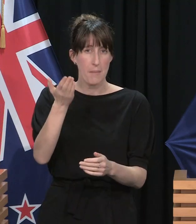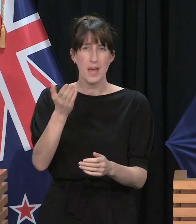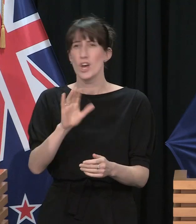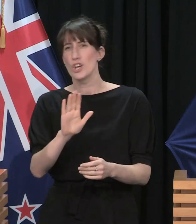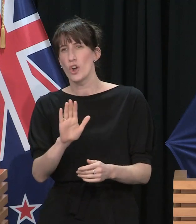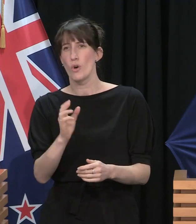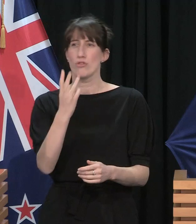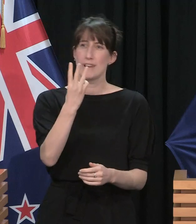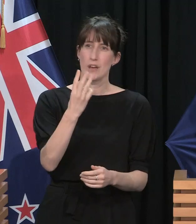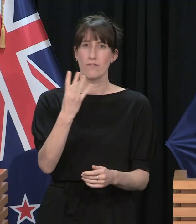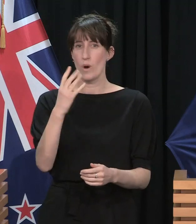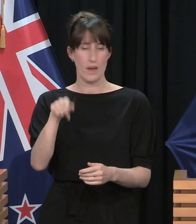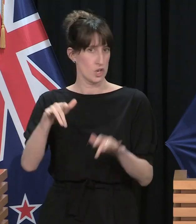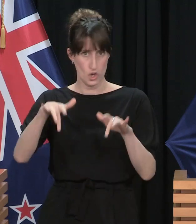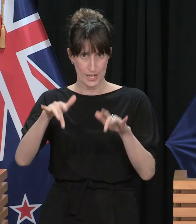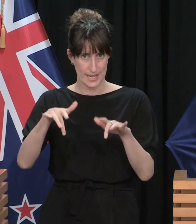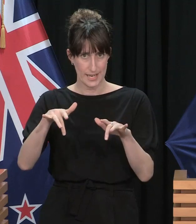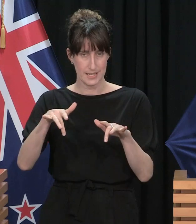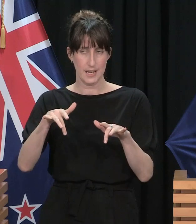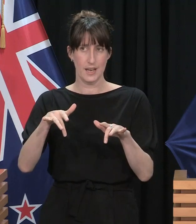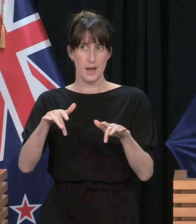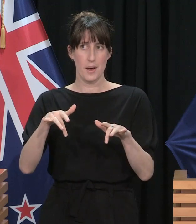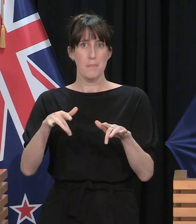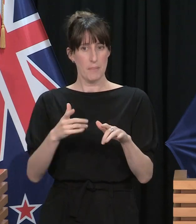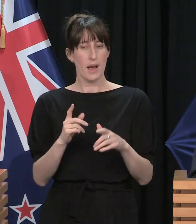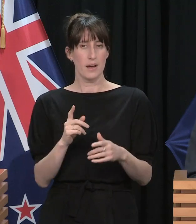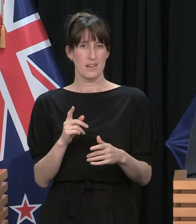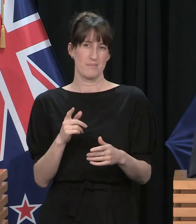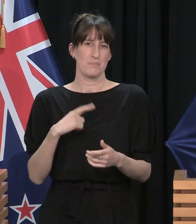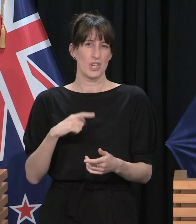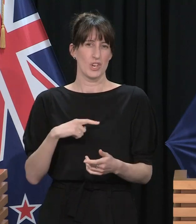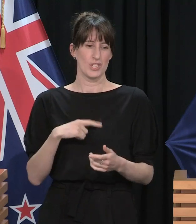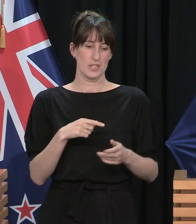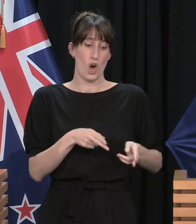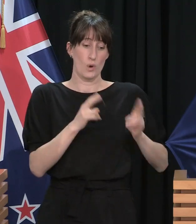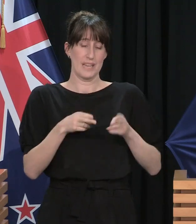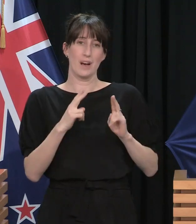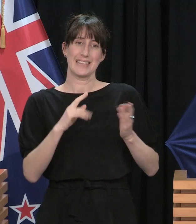days, an increase in the community testing. Whilst the number hasn't gone up into the